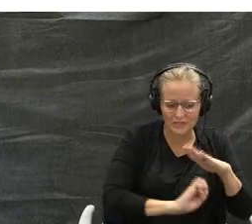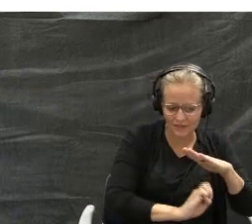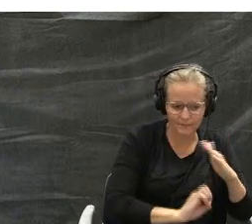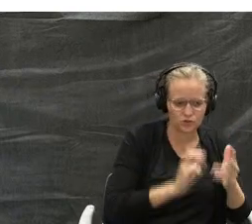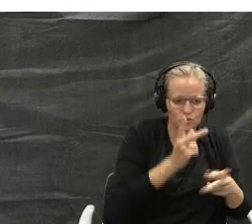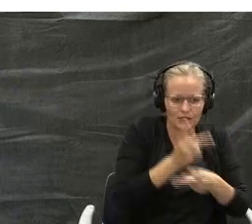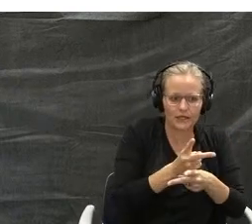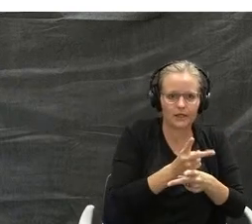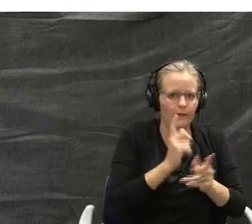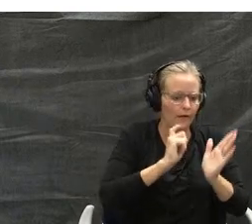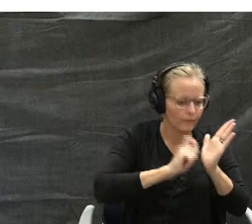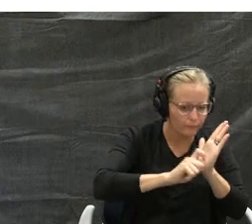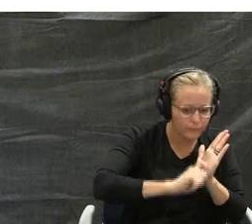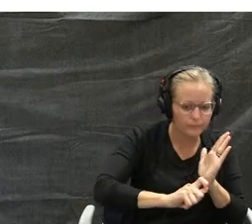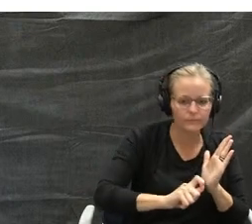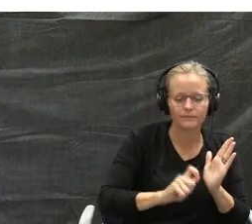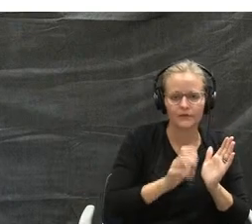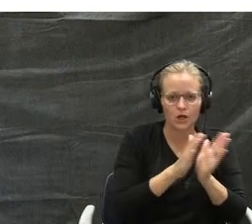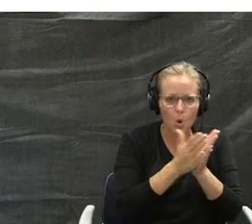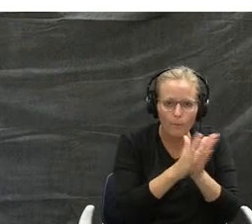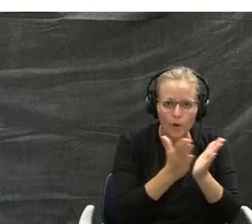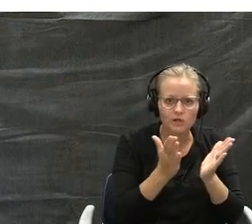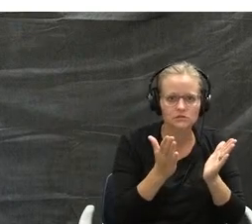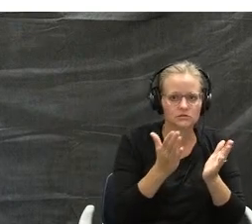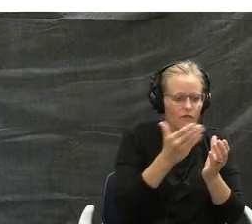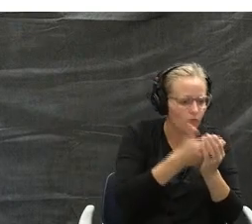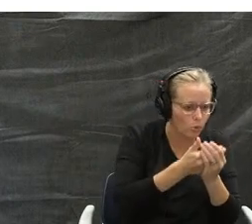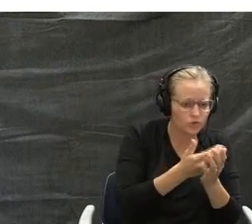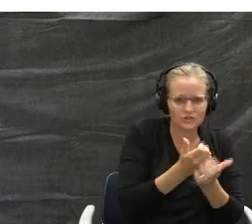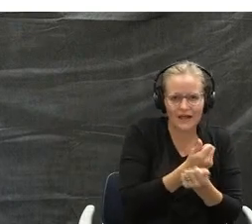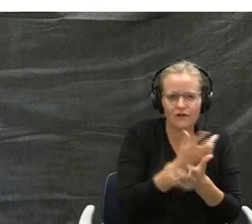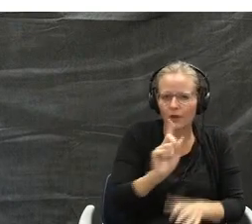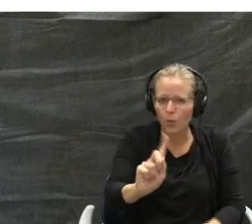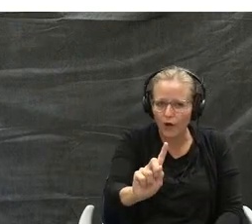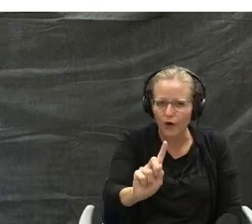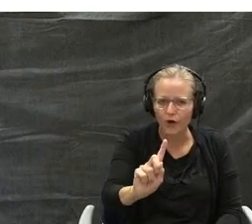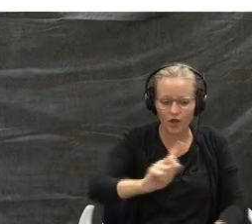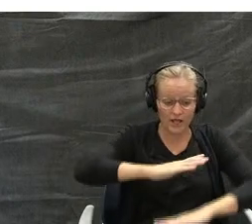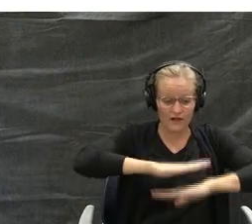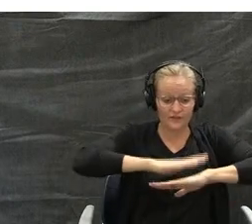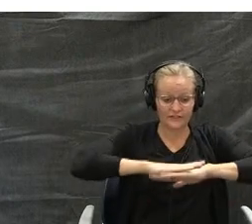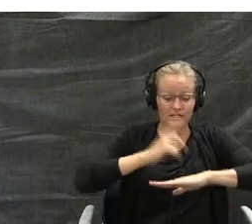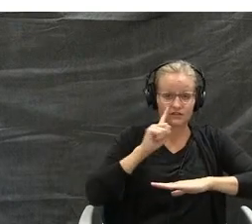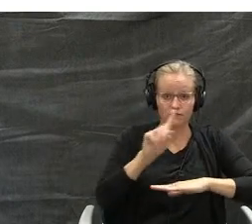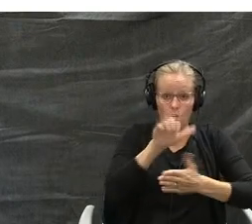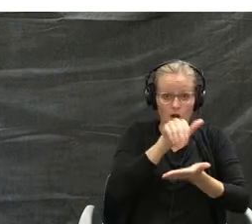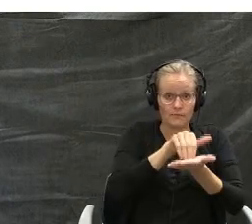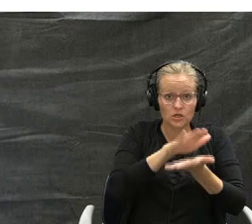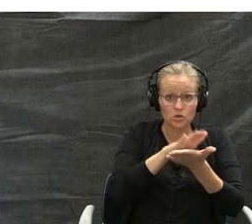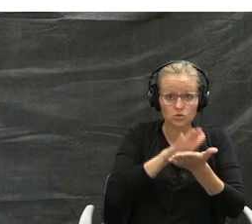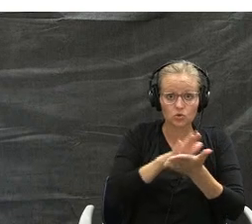crayons, markers, scissors, pencils, rulers, etc. The desks at the middle school in the high school don't open.